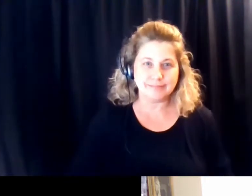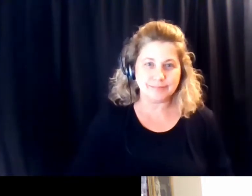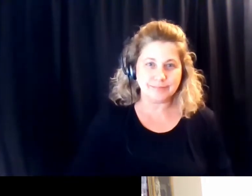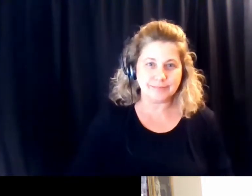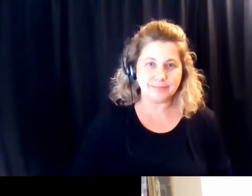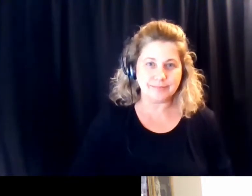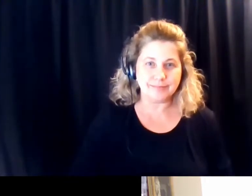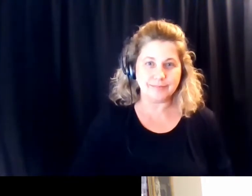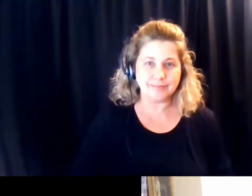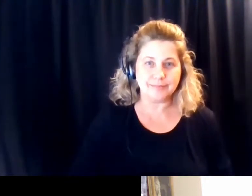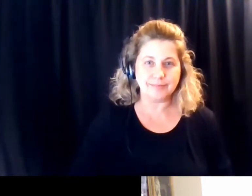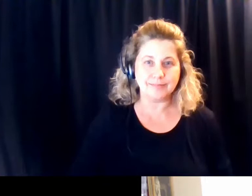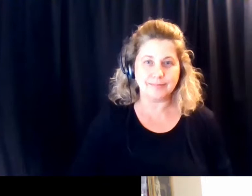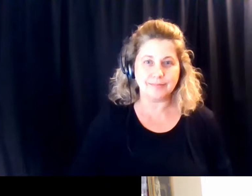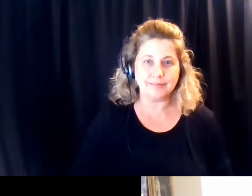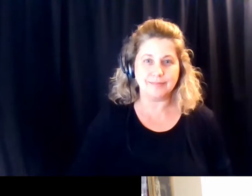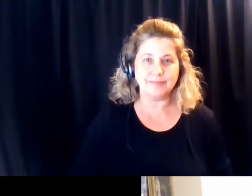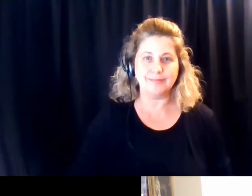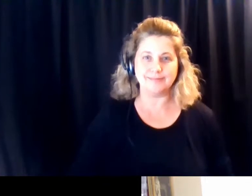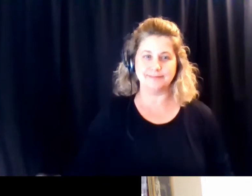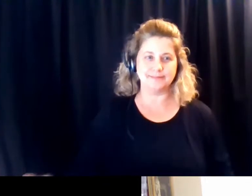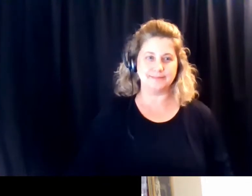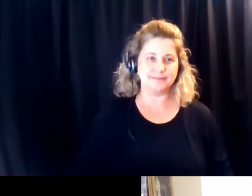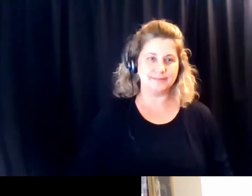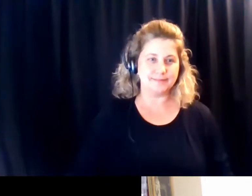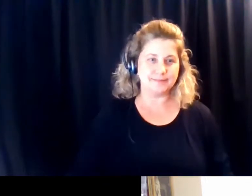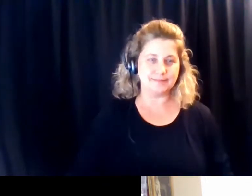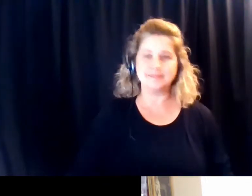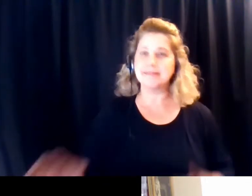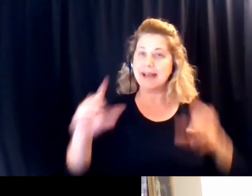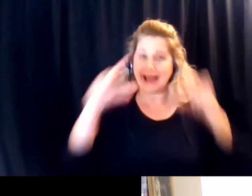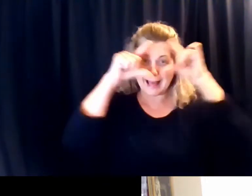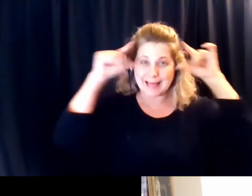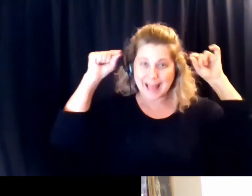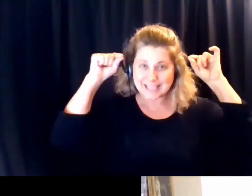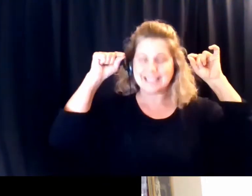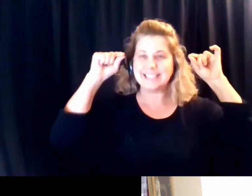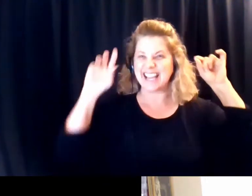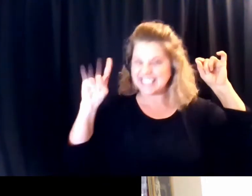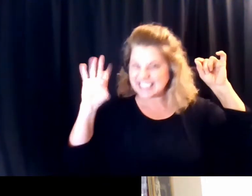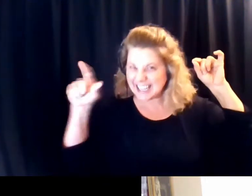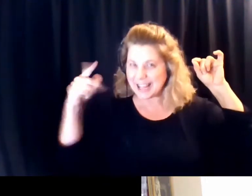Amy Knopf: While we're waiting for her to join. I thought it would be a good idea to start a conversation about